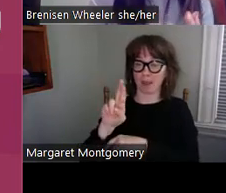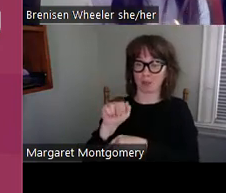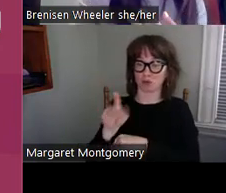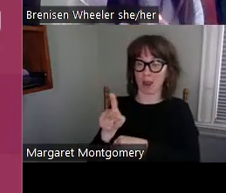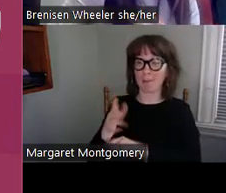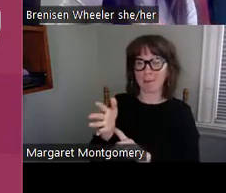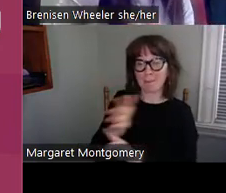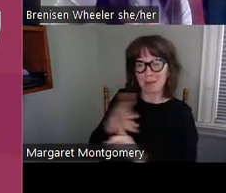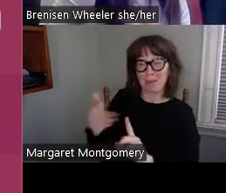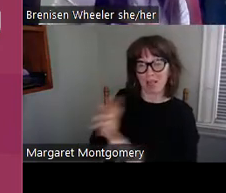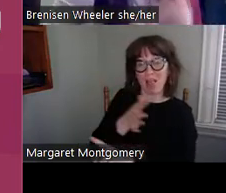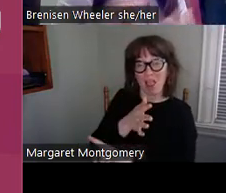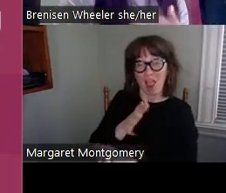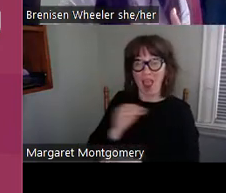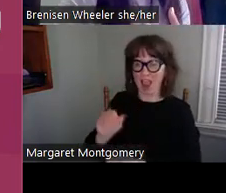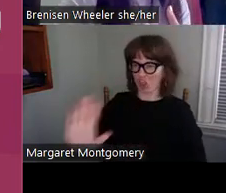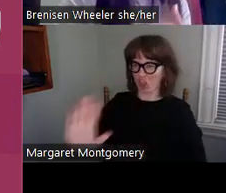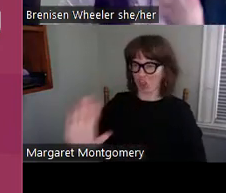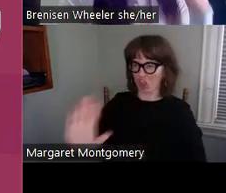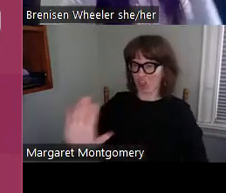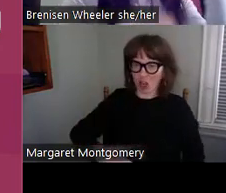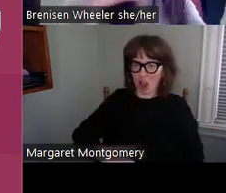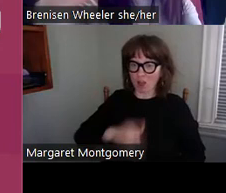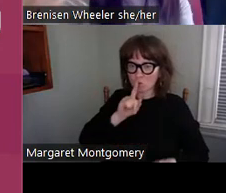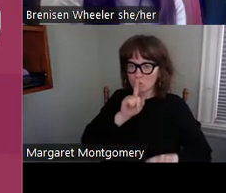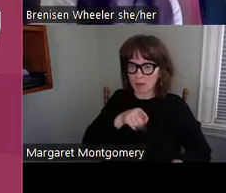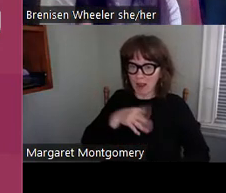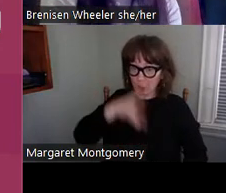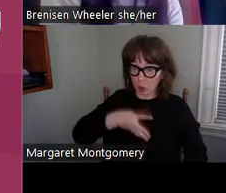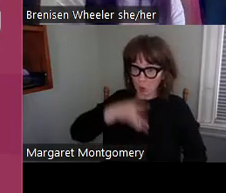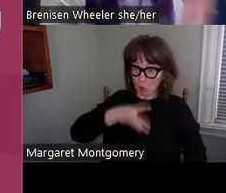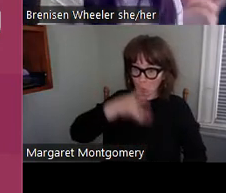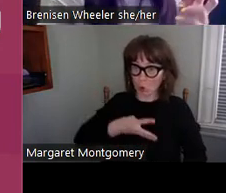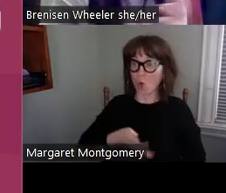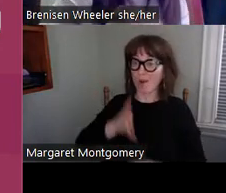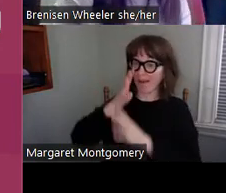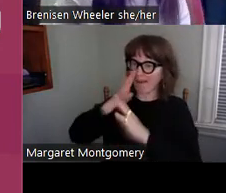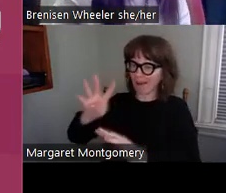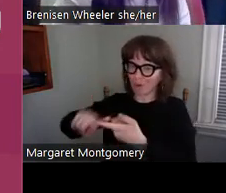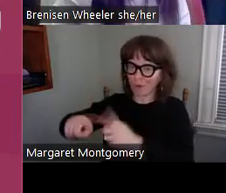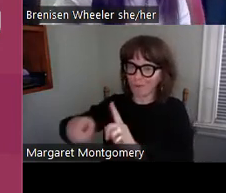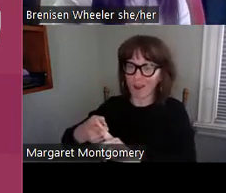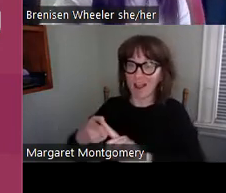but or worryings from their friends, to justify their questionable actions with love and to